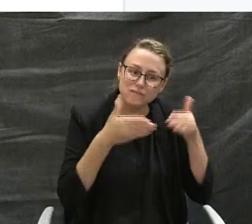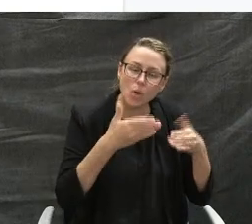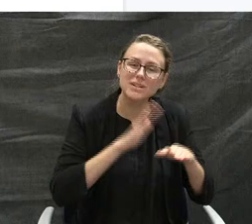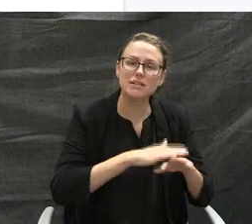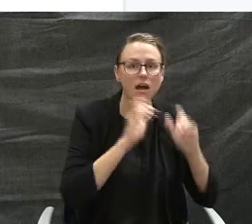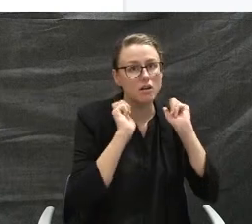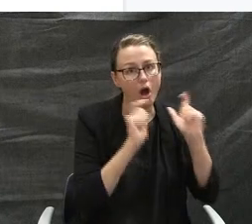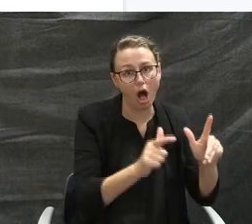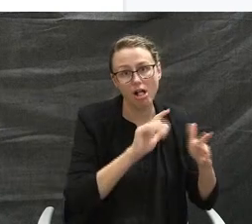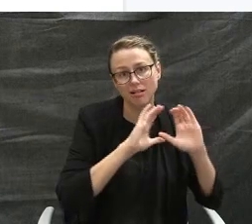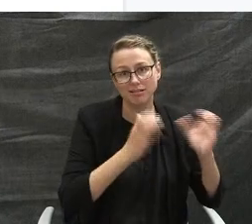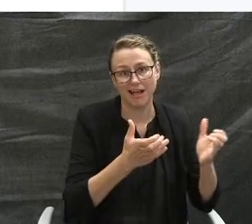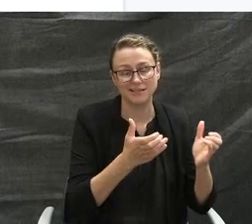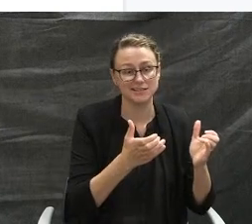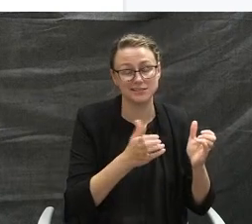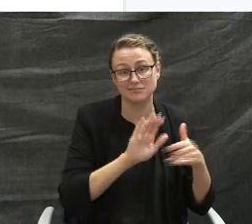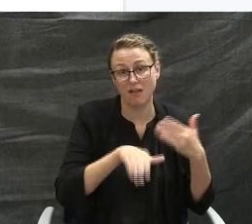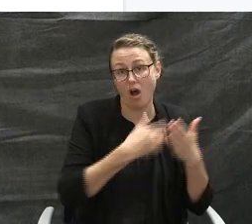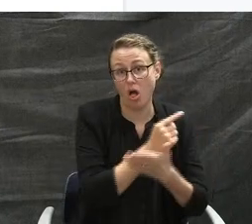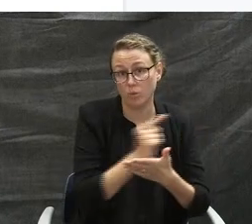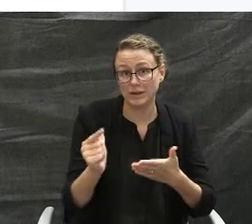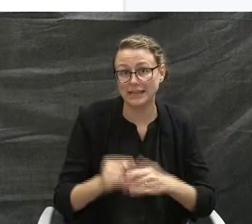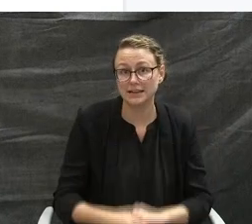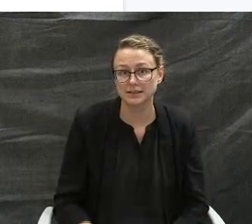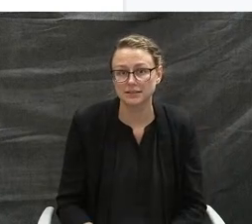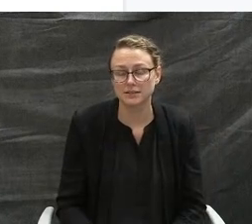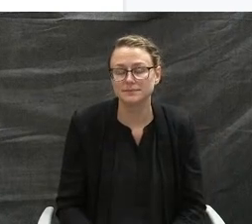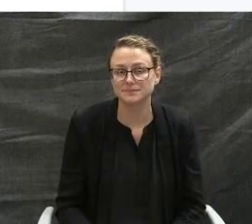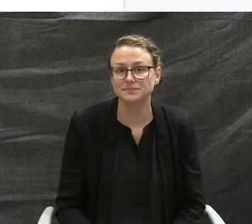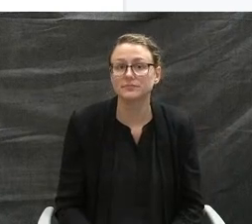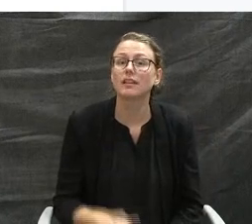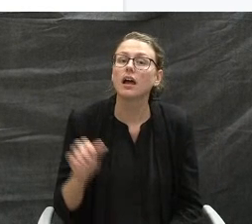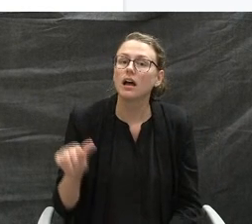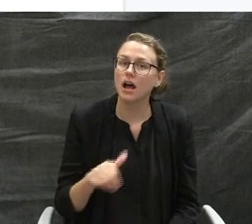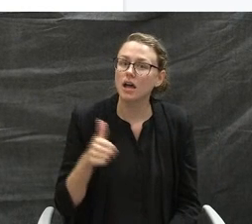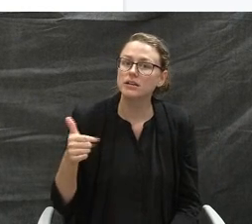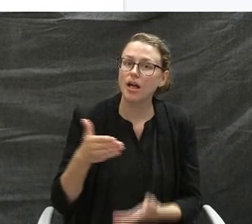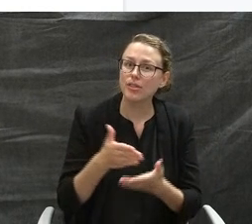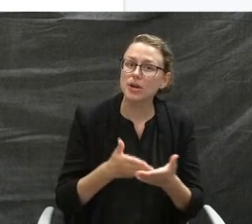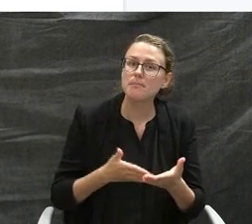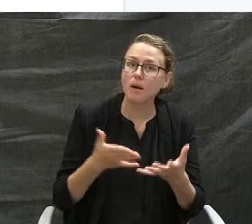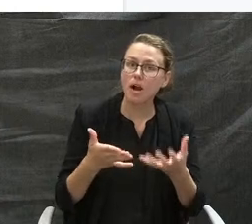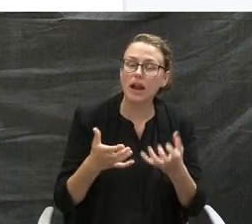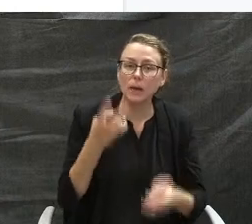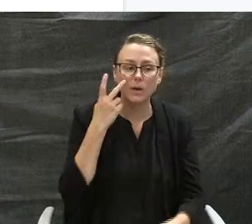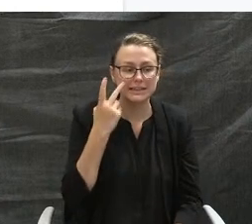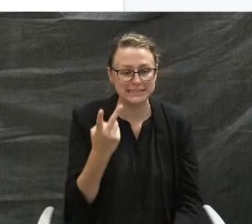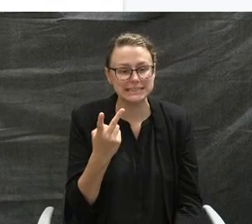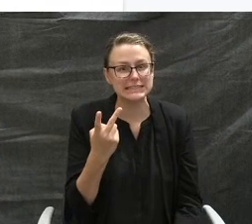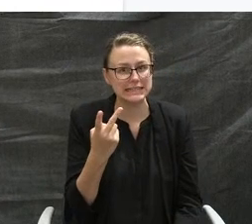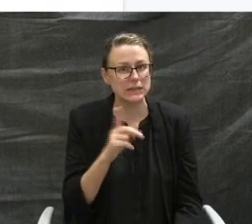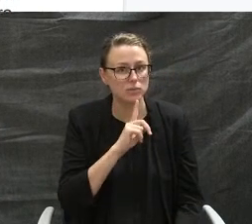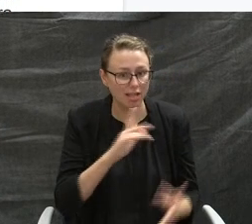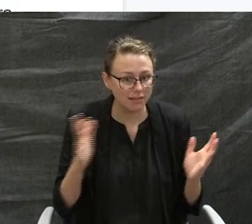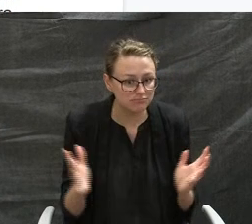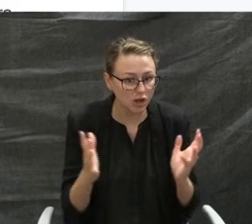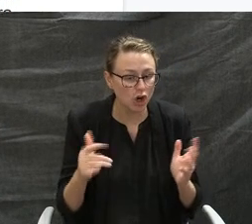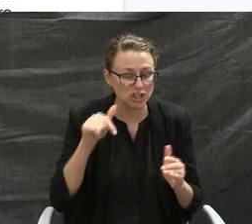throughout the week. Additionally, another piece that we want to see bolstered in this model is.